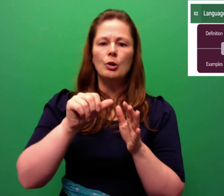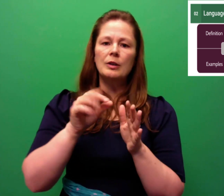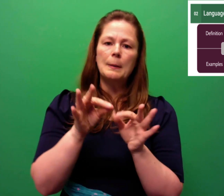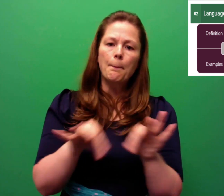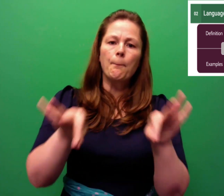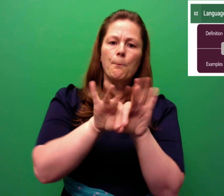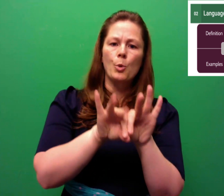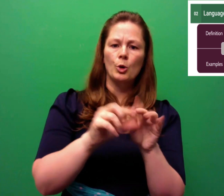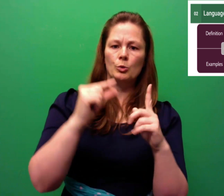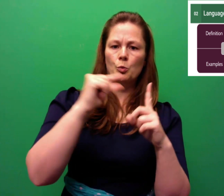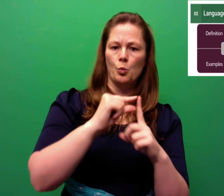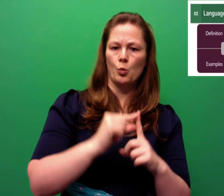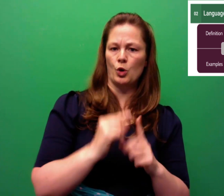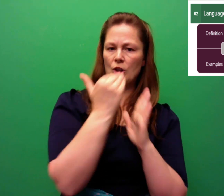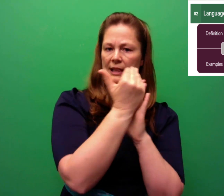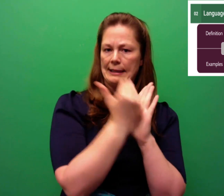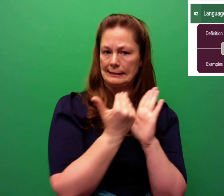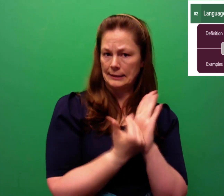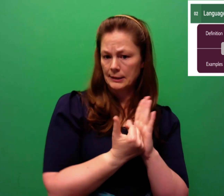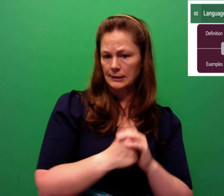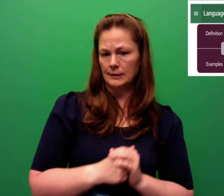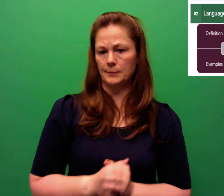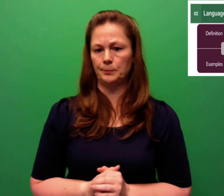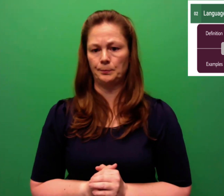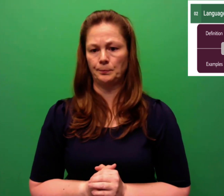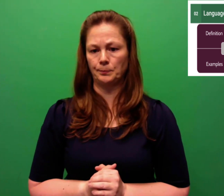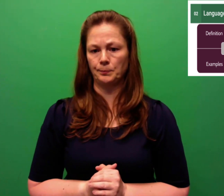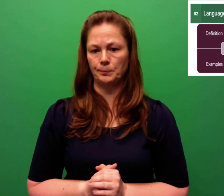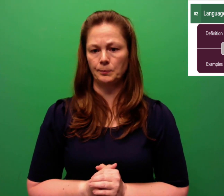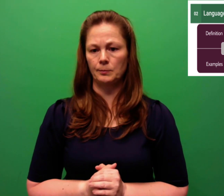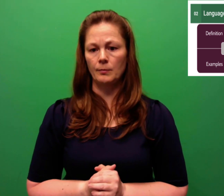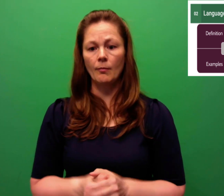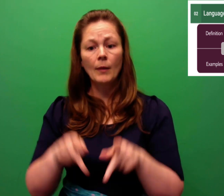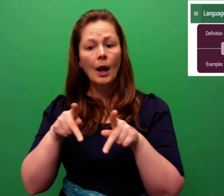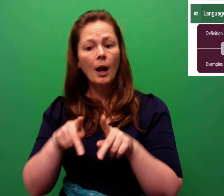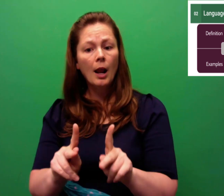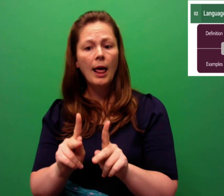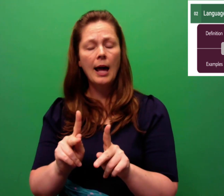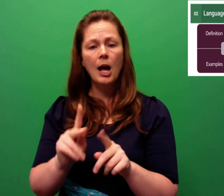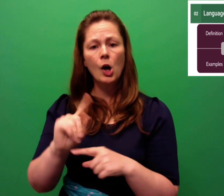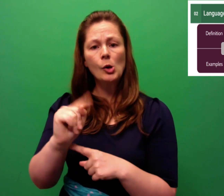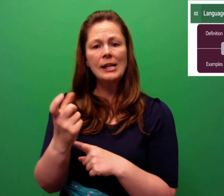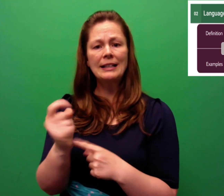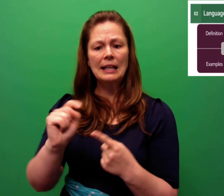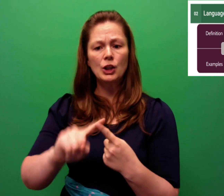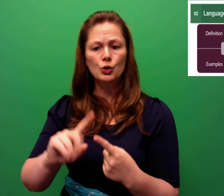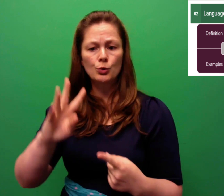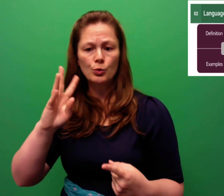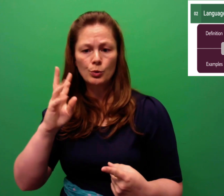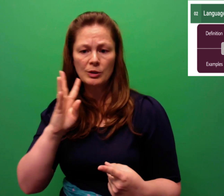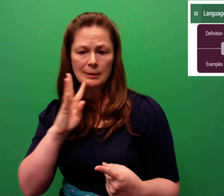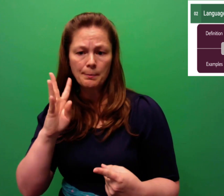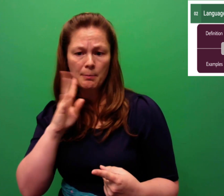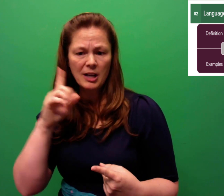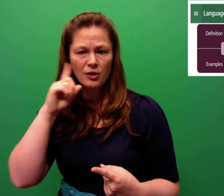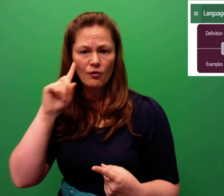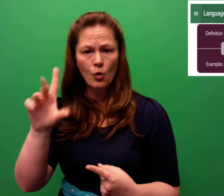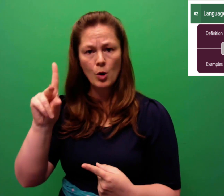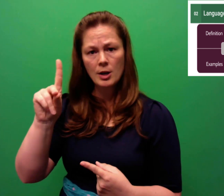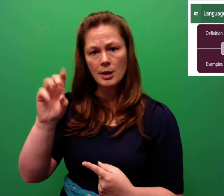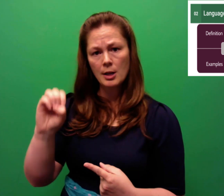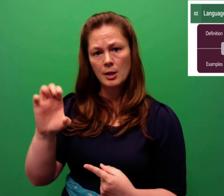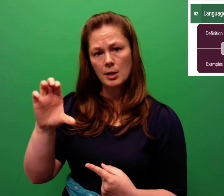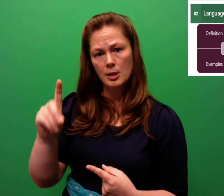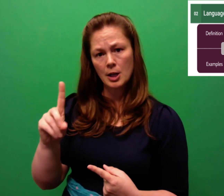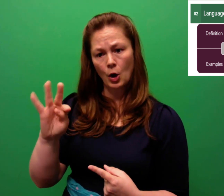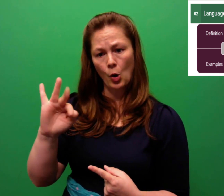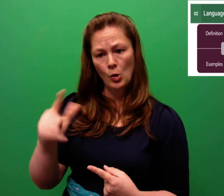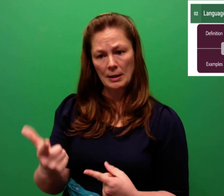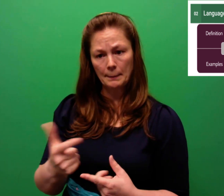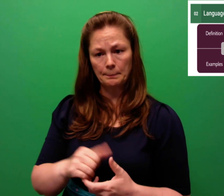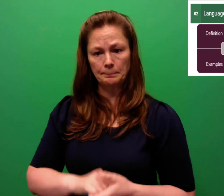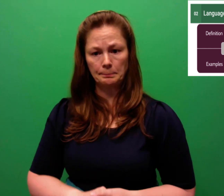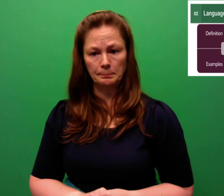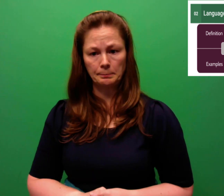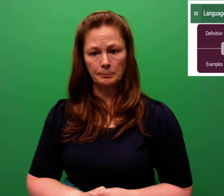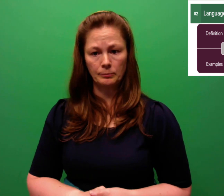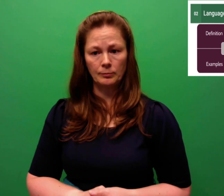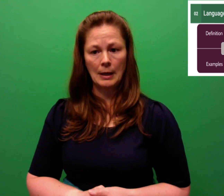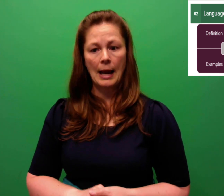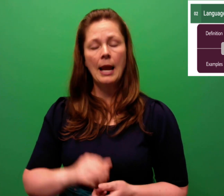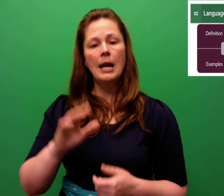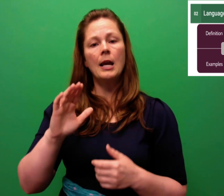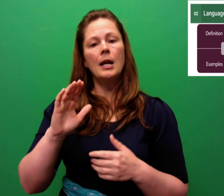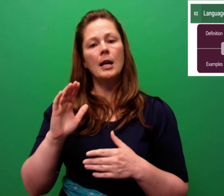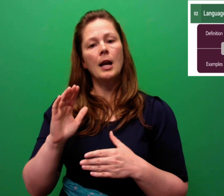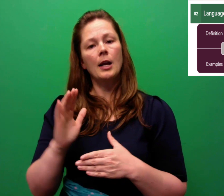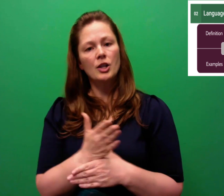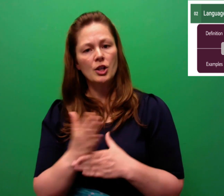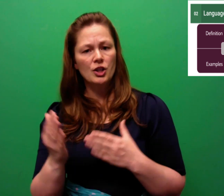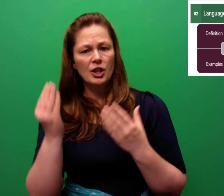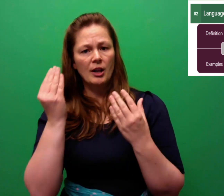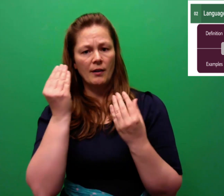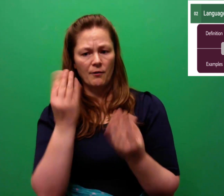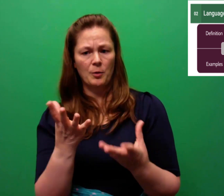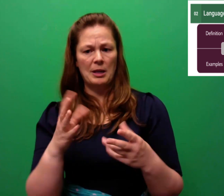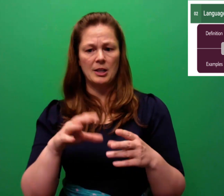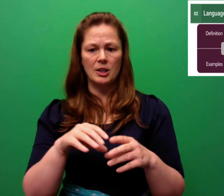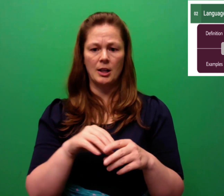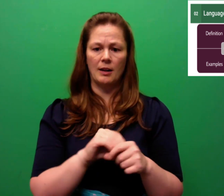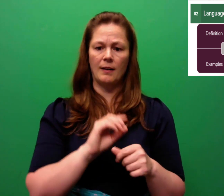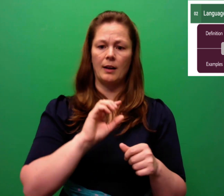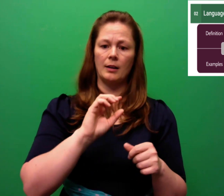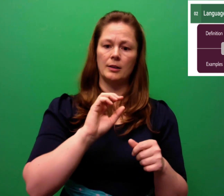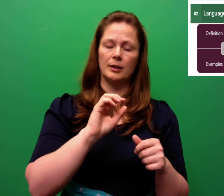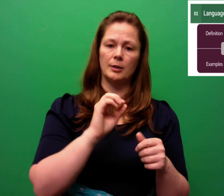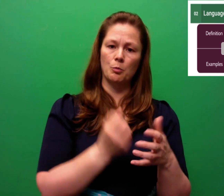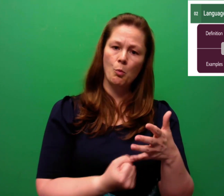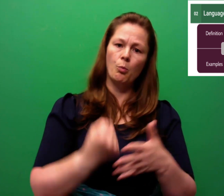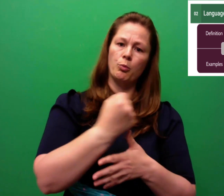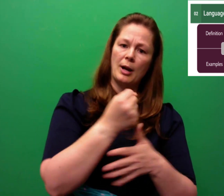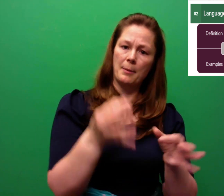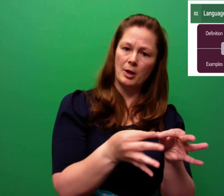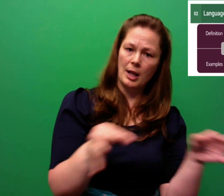term lists allowing text-to-speech for decoding presenting important concepts